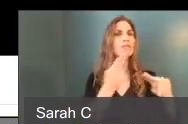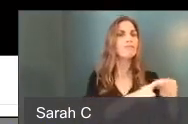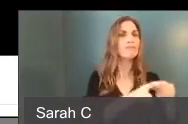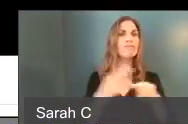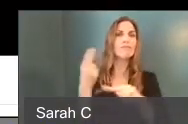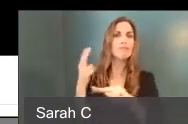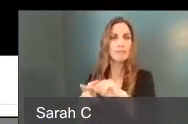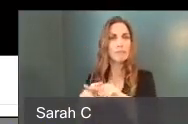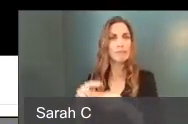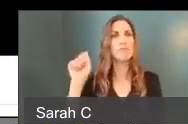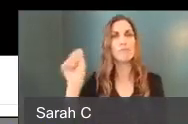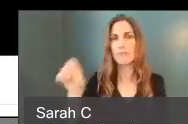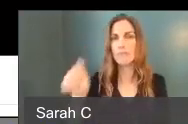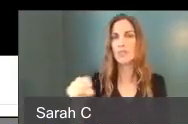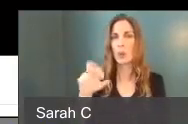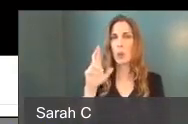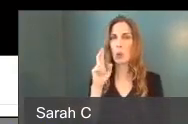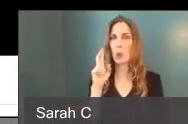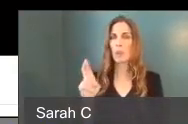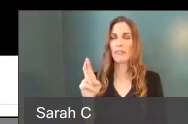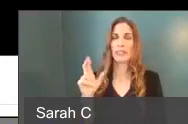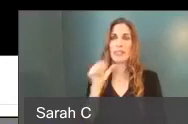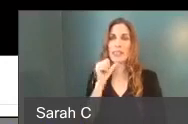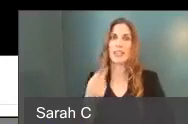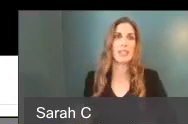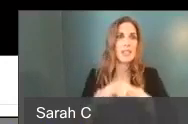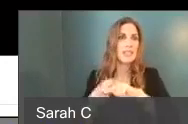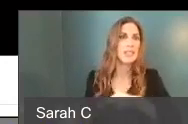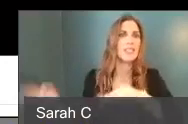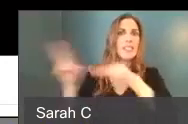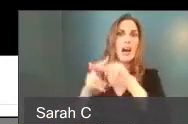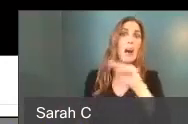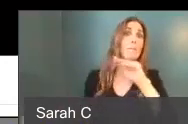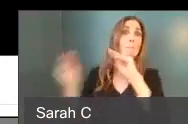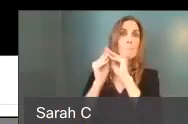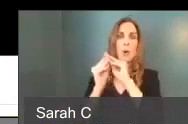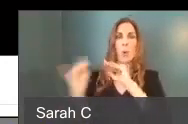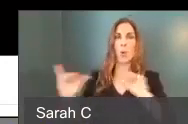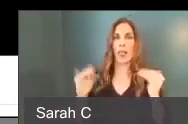we won't get too much higher than where we're going now but obviously that remains to be seen.